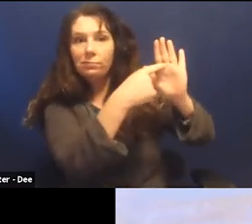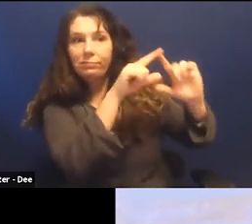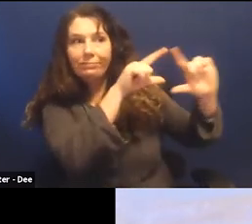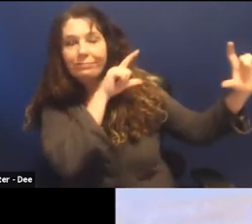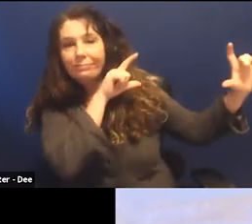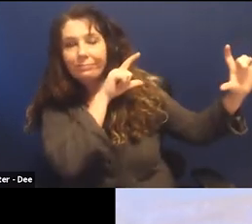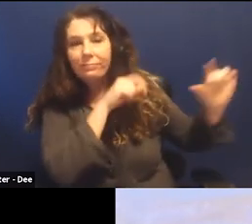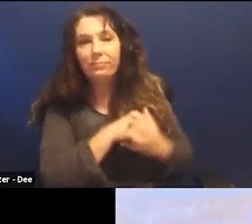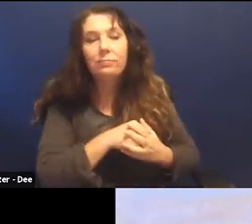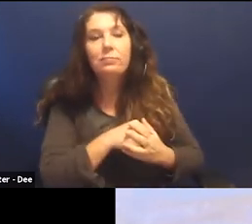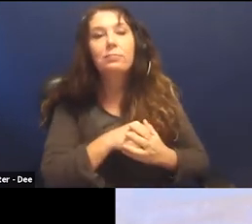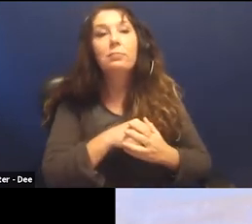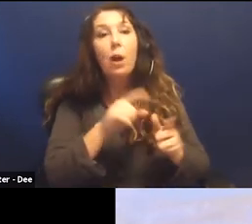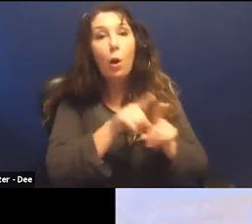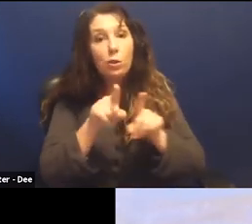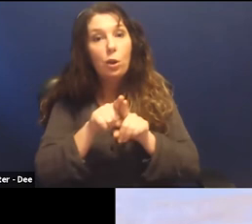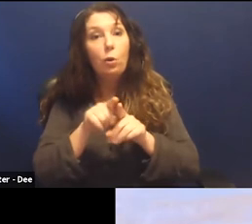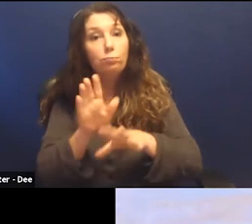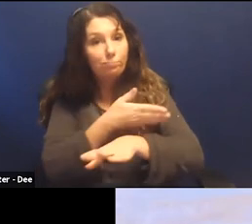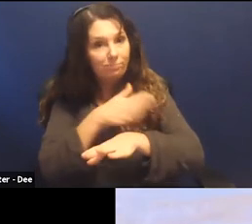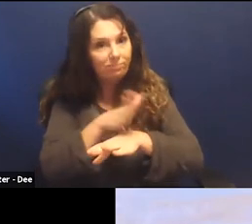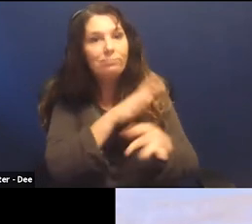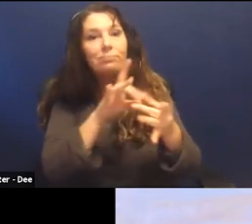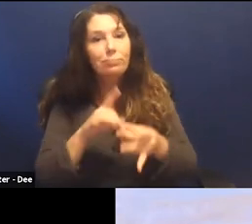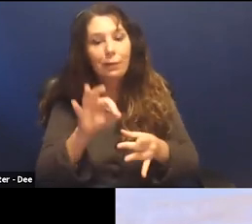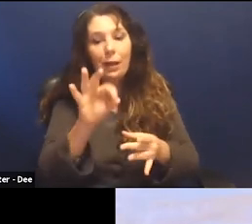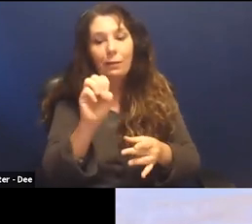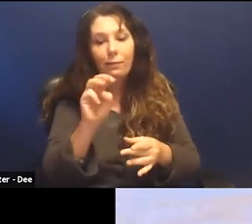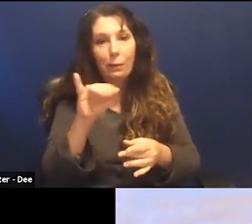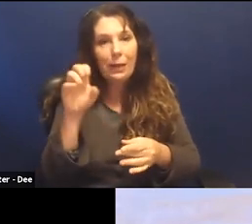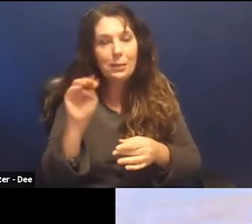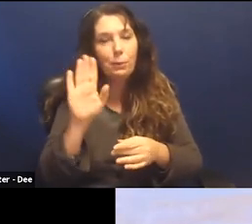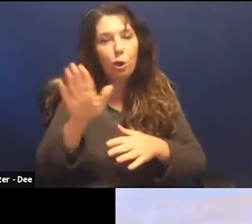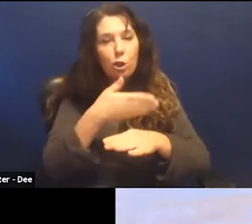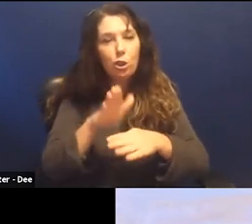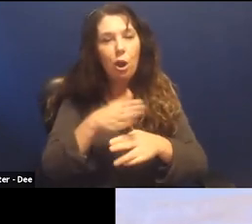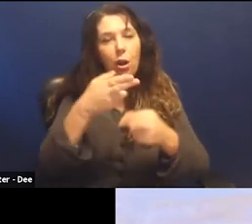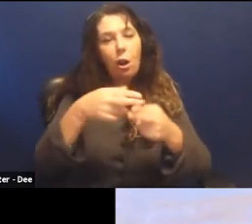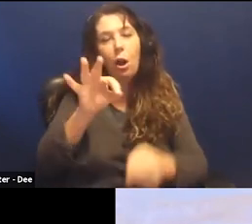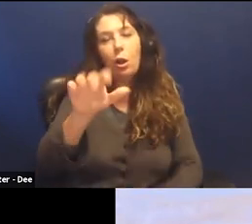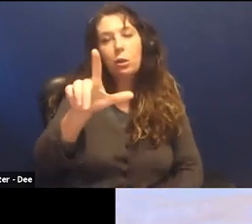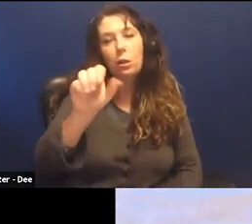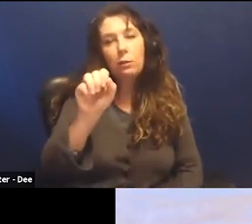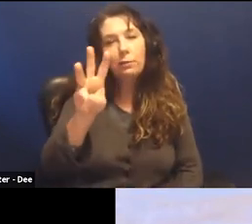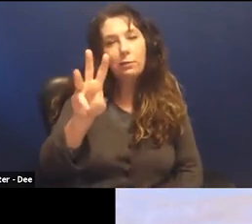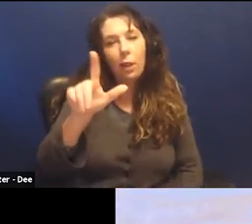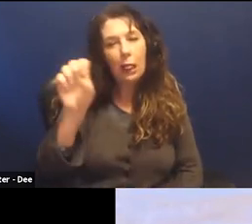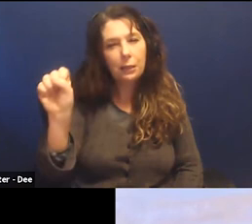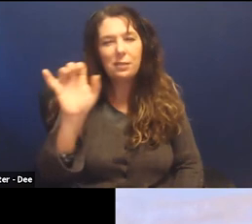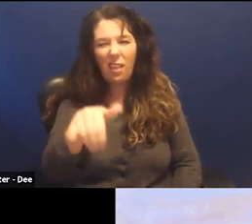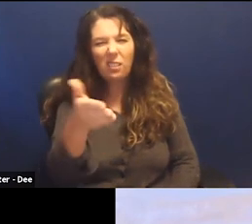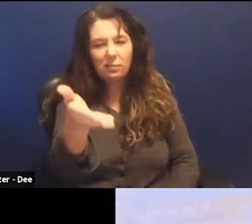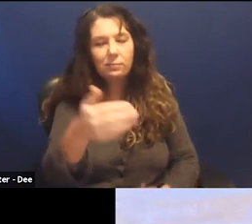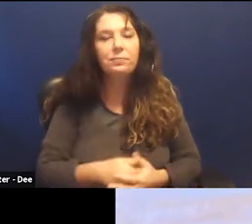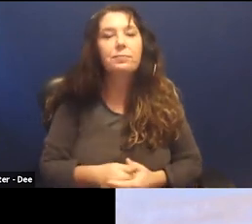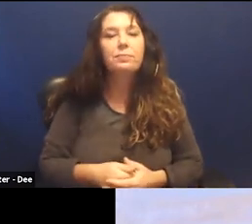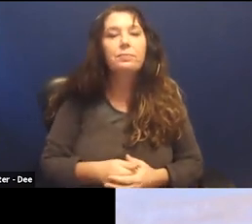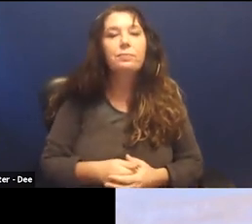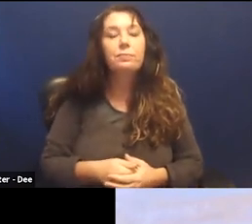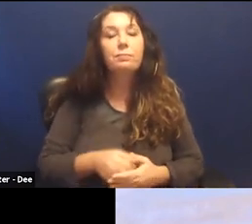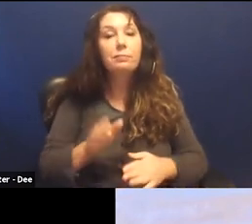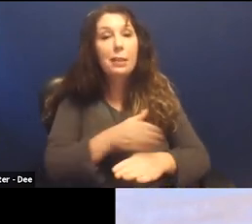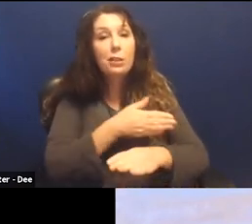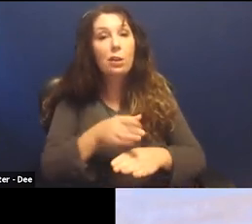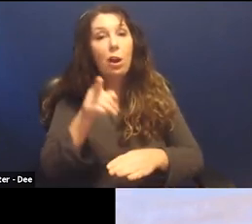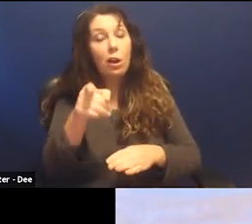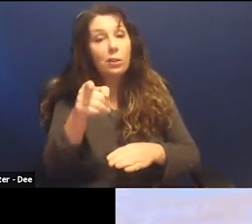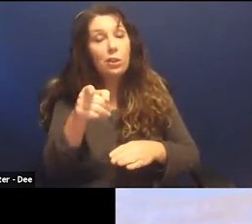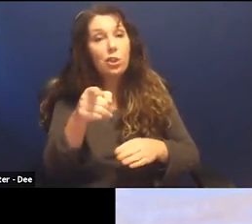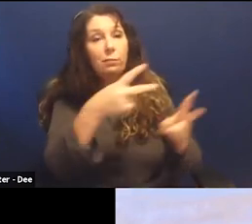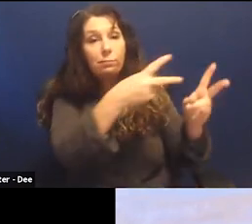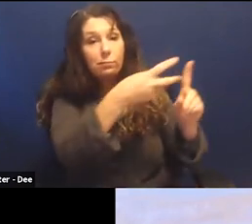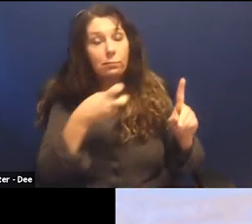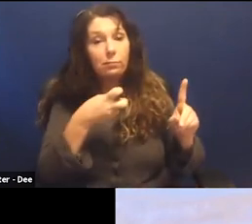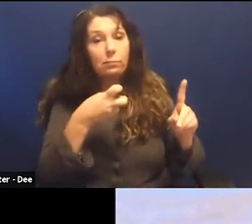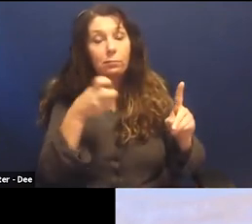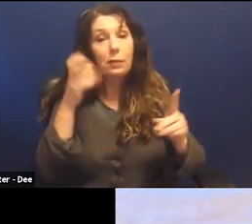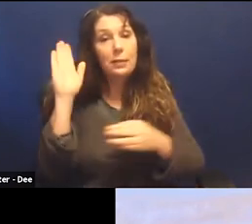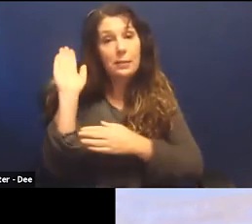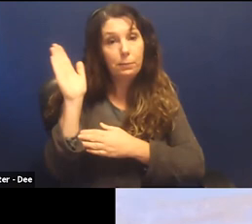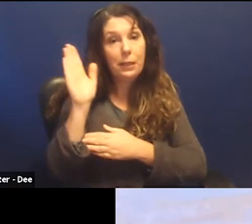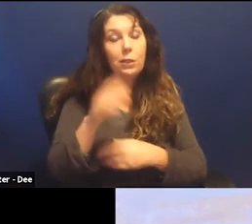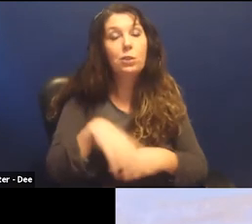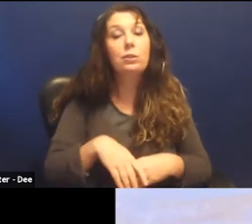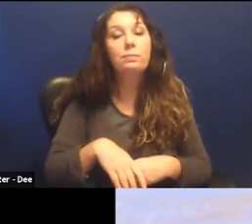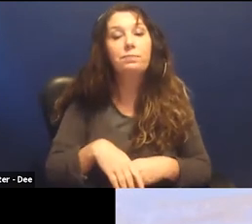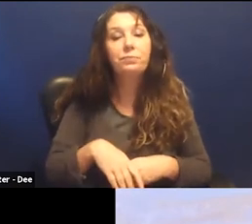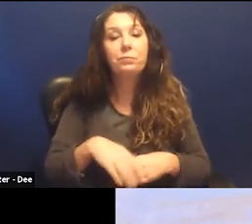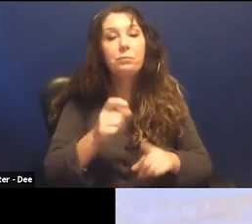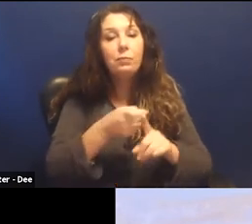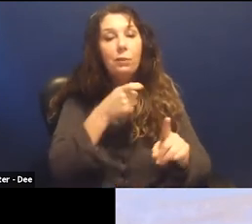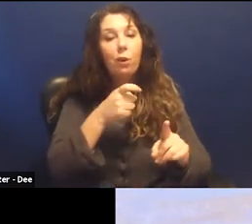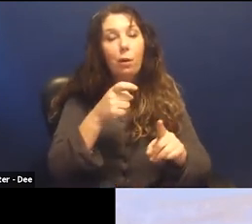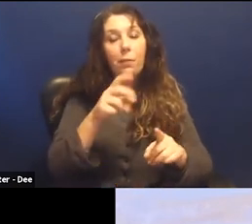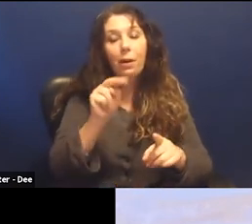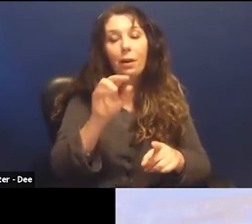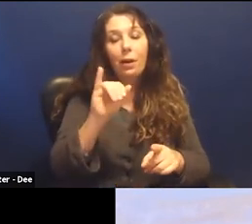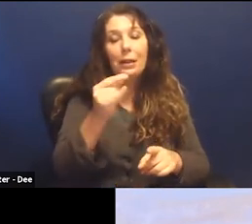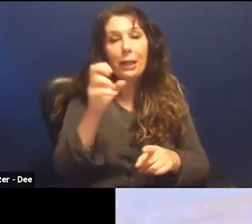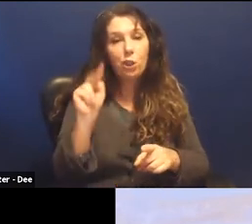She also sings about feminism in her song flawless which is what she was performing in the image that you see. And in the song she samples a speech by the Nigerian author and she Miranda Nicosia DJ, who was quoting what turns out to be actually the American